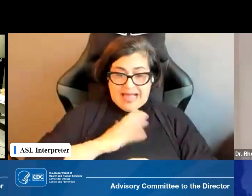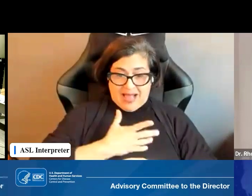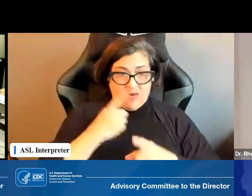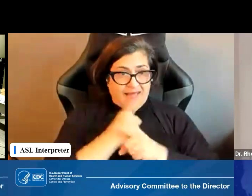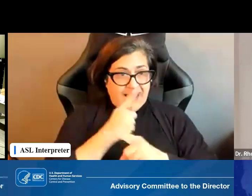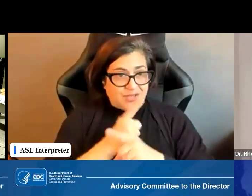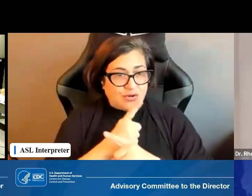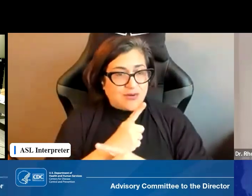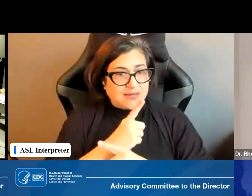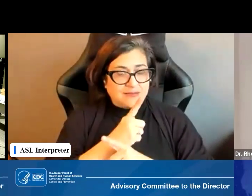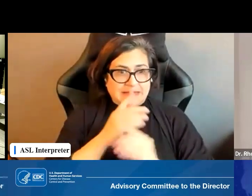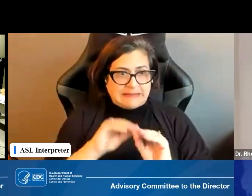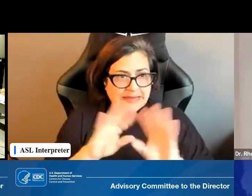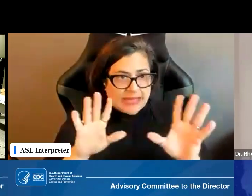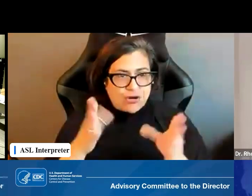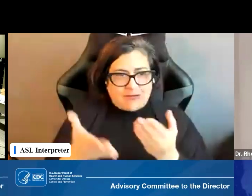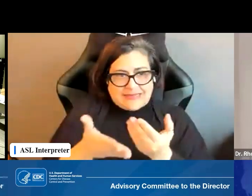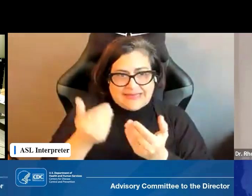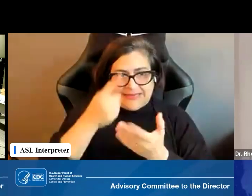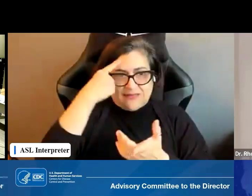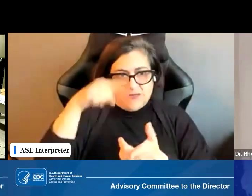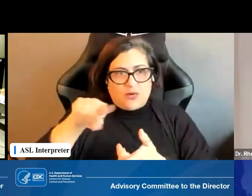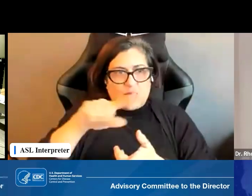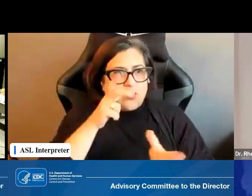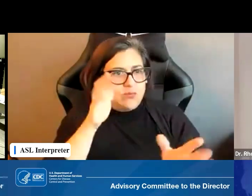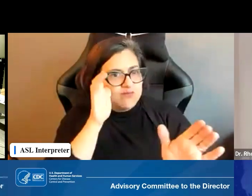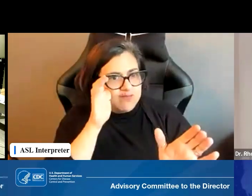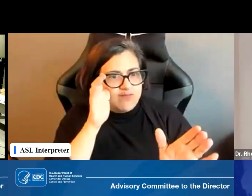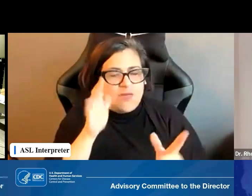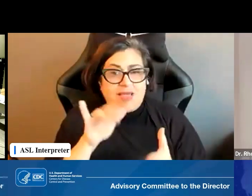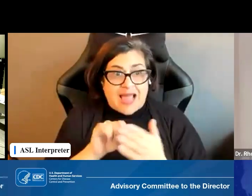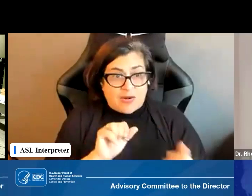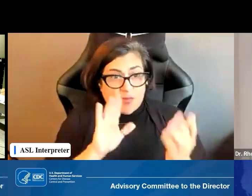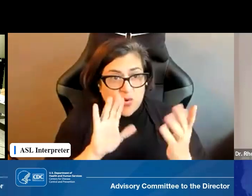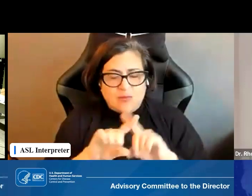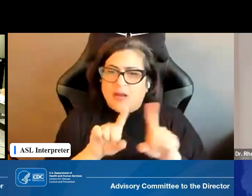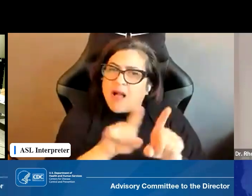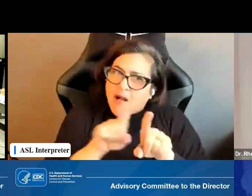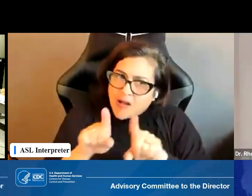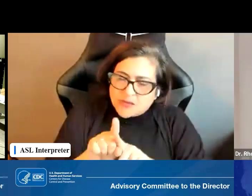and in a consumer approach, we also need to be able to address the misinformation